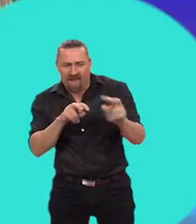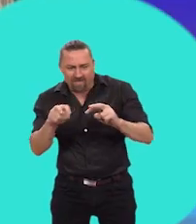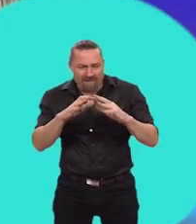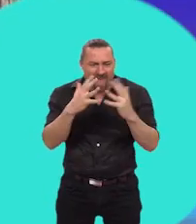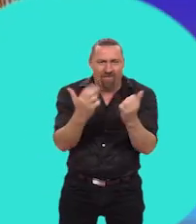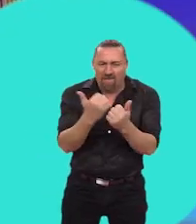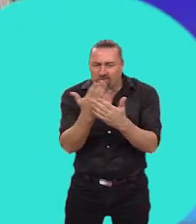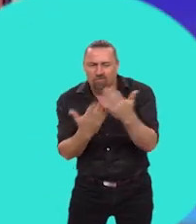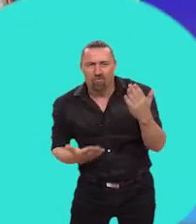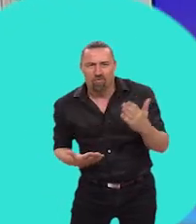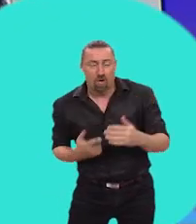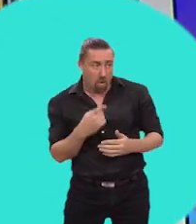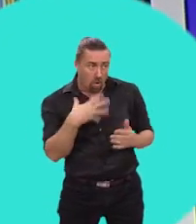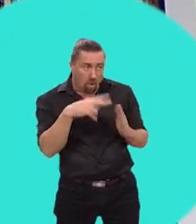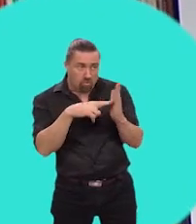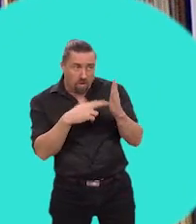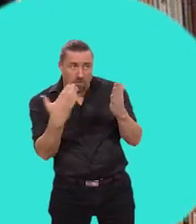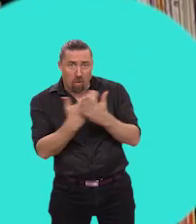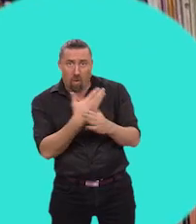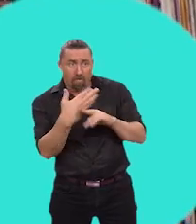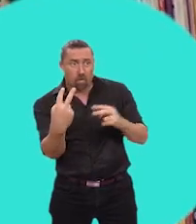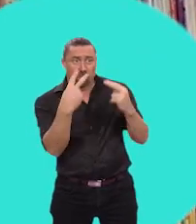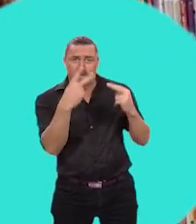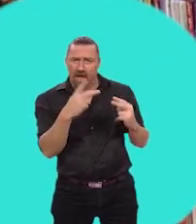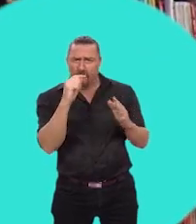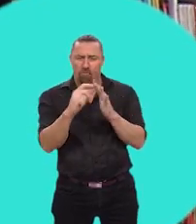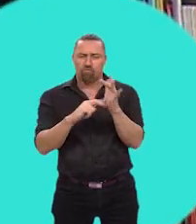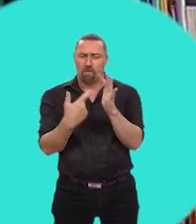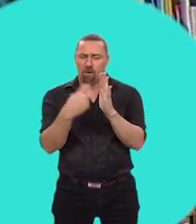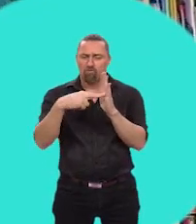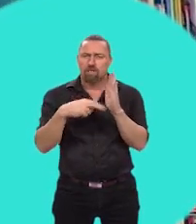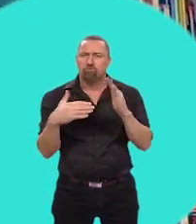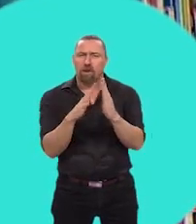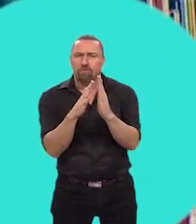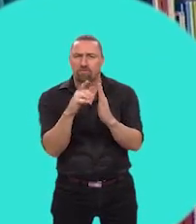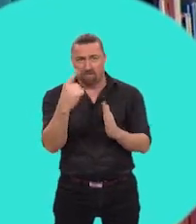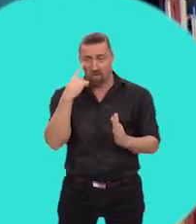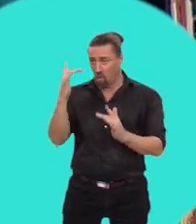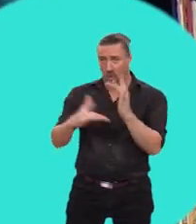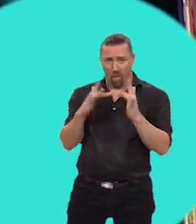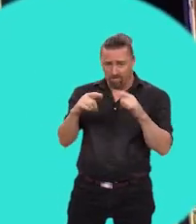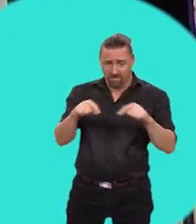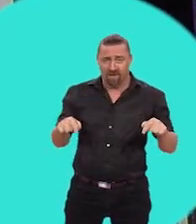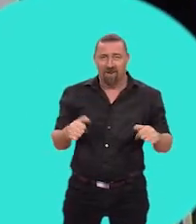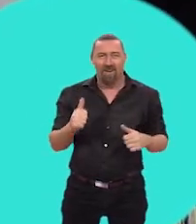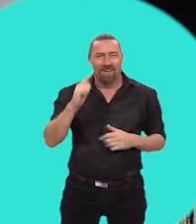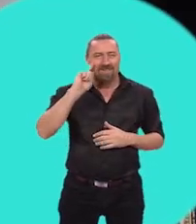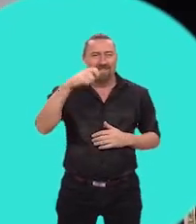To continue reading more great stories before we see you next time. Join the Premier's reading challenge. Simply visit the website on screen. We'll see you next time